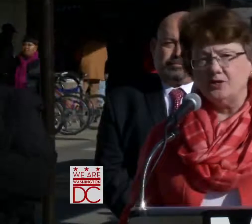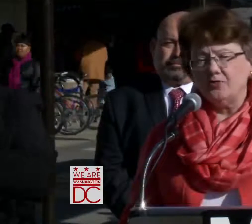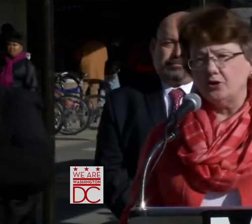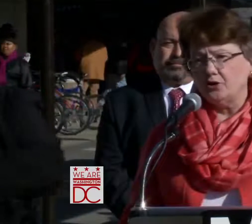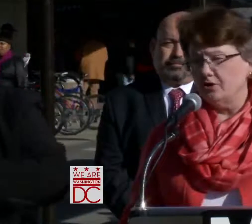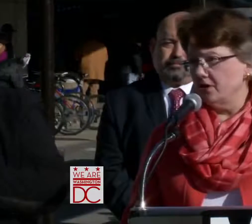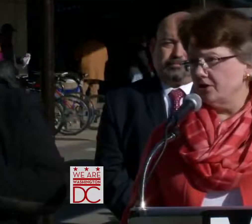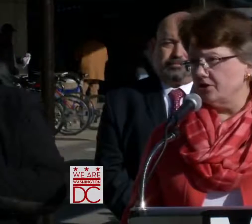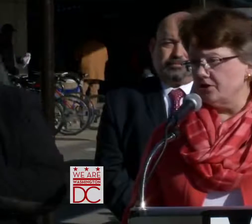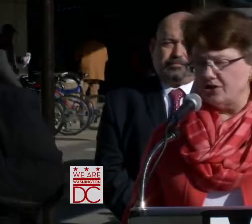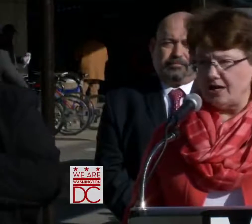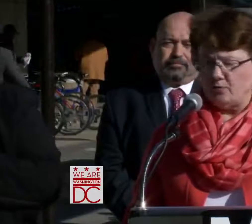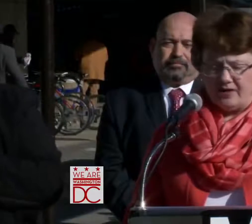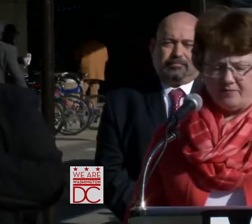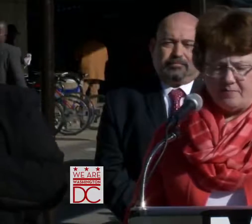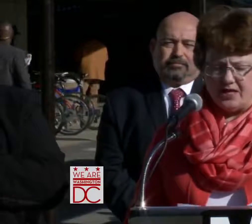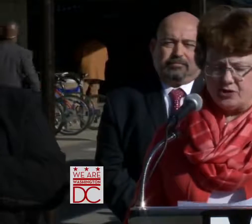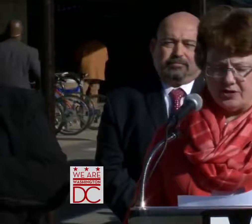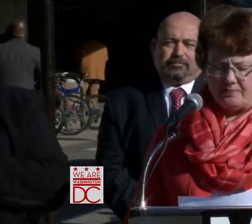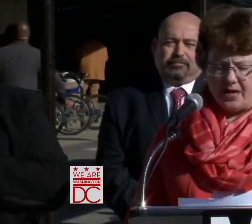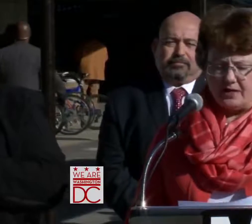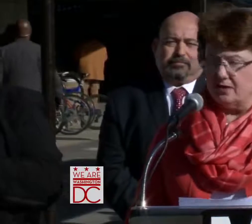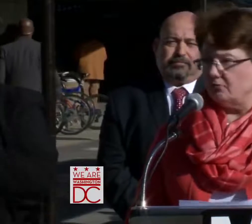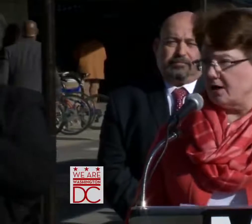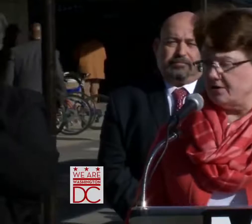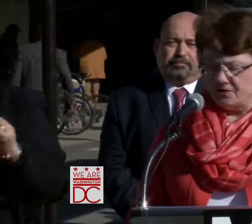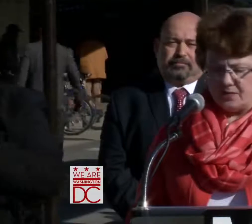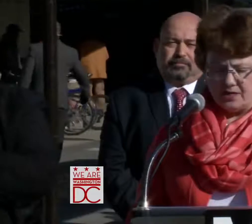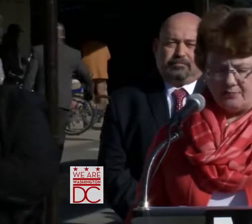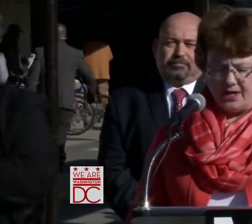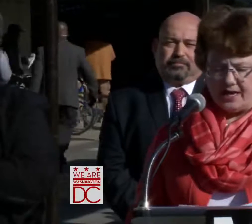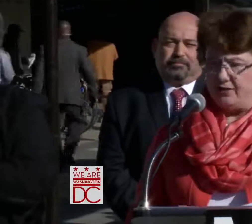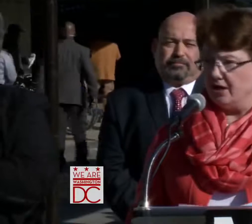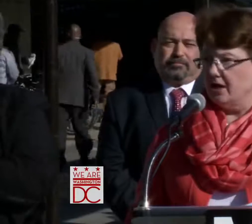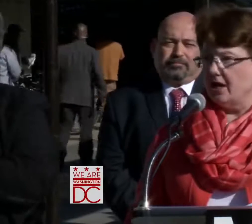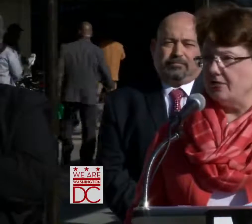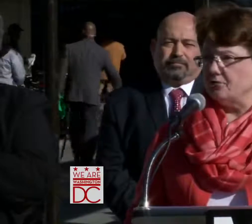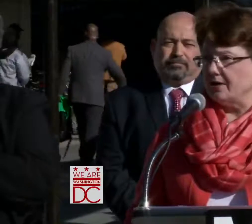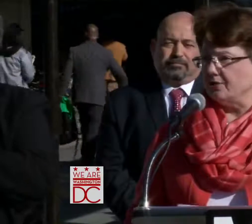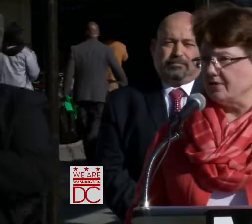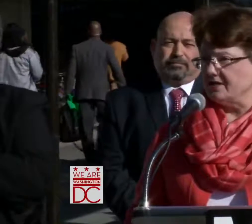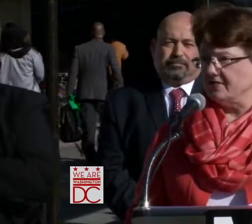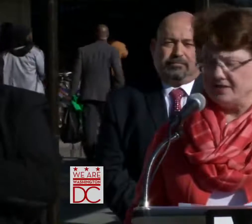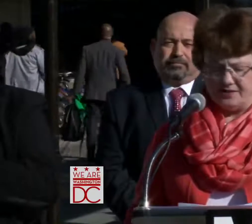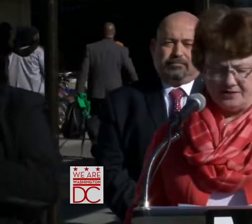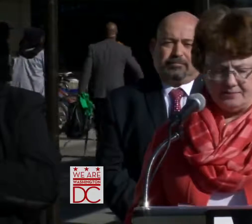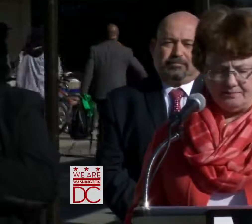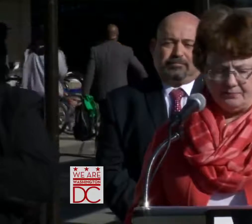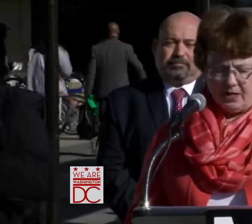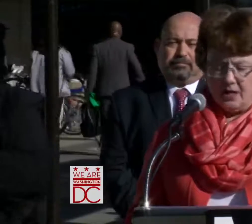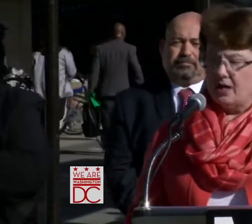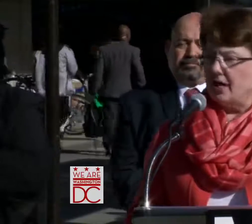AS YOU HAVE HEARD, SURGE 10 WILL HAVE A MAJOR IMPACT ON RIDERS IN MONTGOMERY COUNTY AND THROUGHOUT THE REST OF THE SYSTEM.